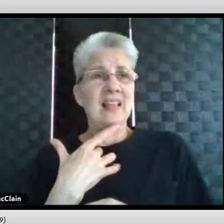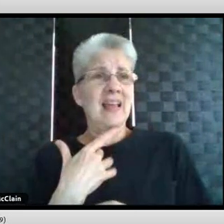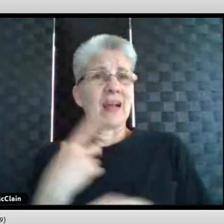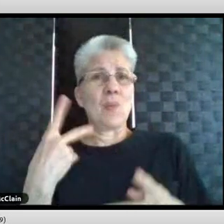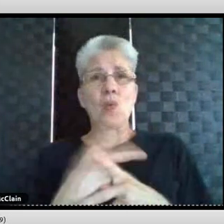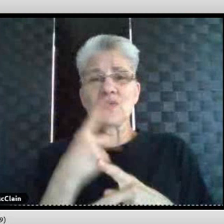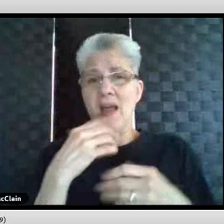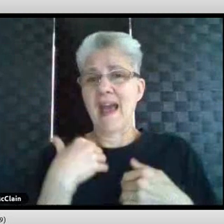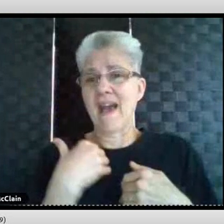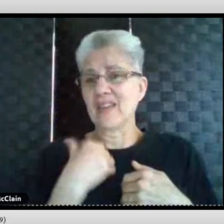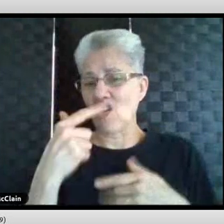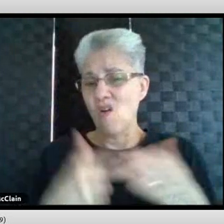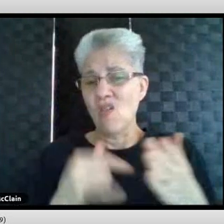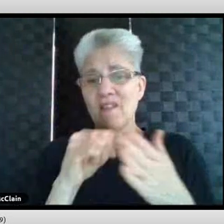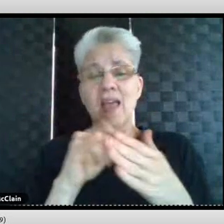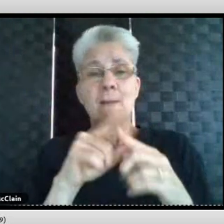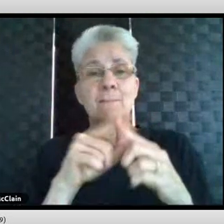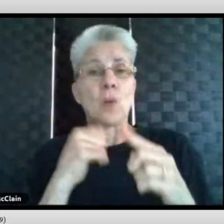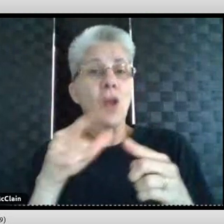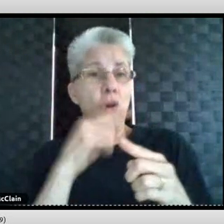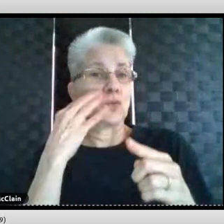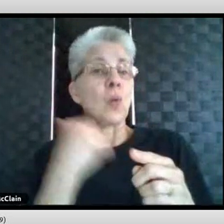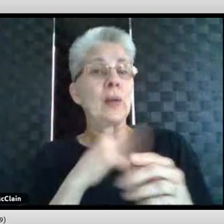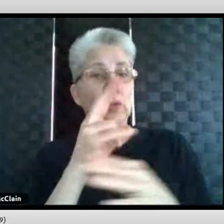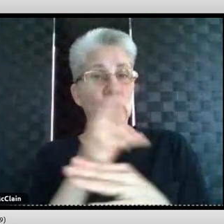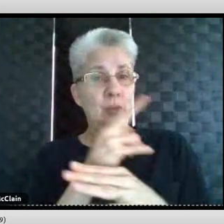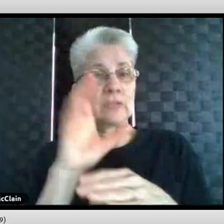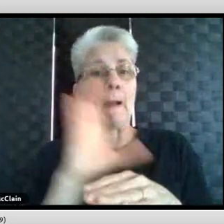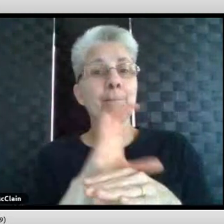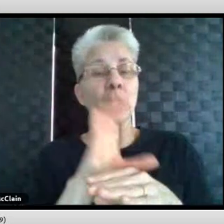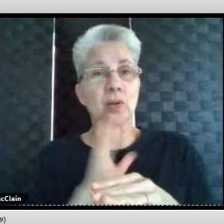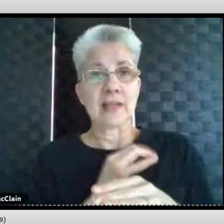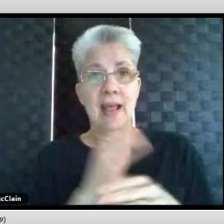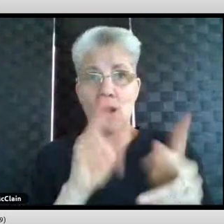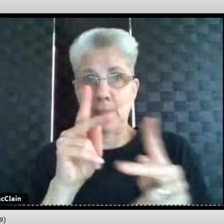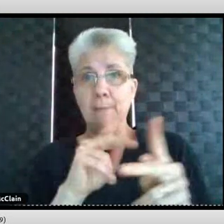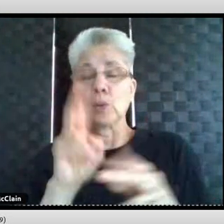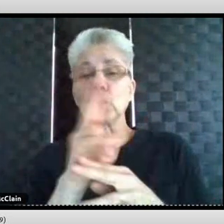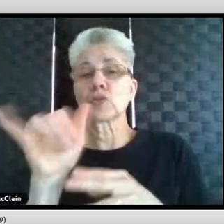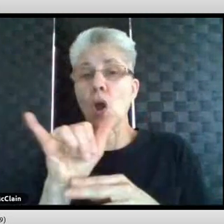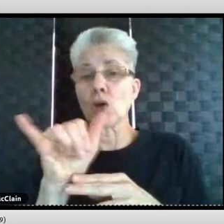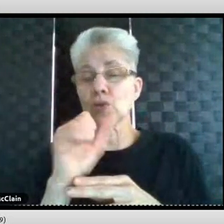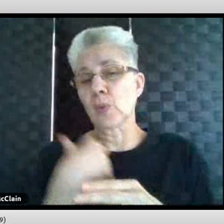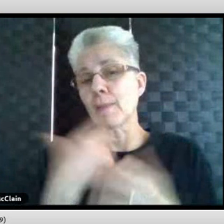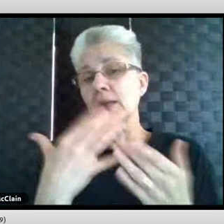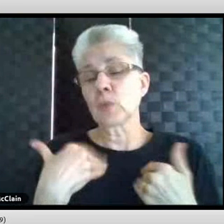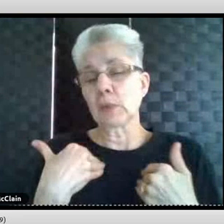for having all of that, but we all know we use it, and so do our patrons, and so do our customers, so we might as well acknowledge it.